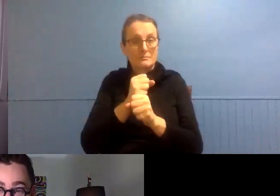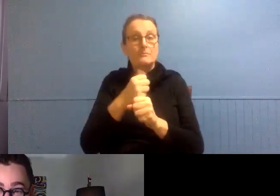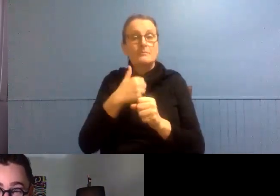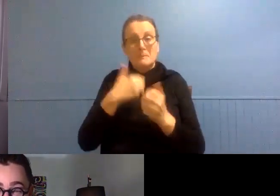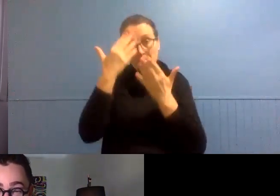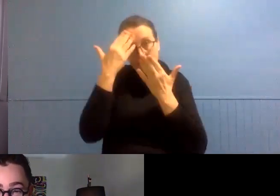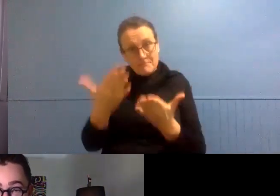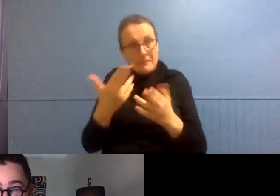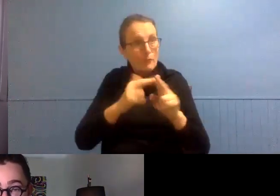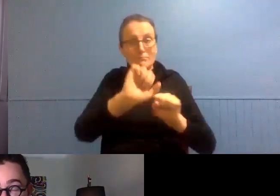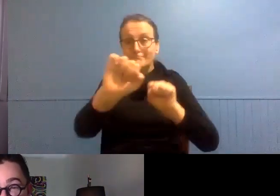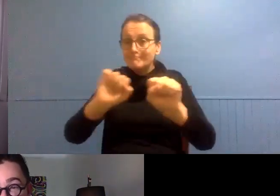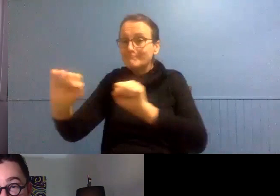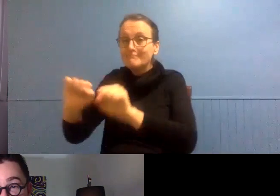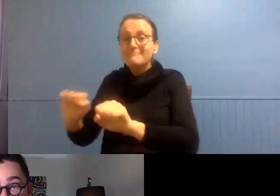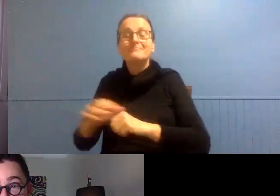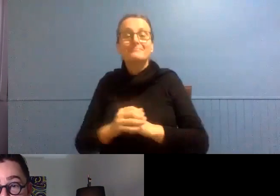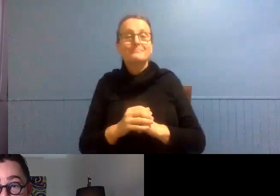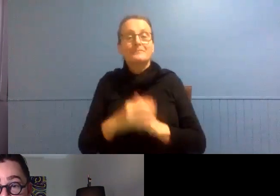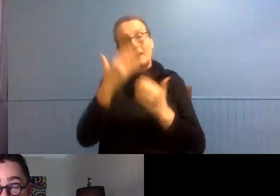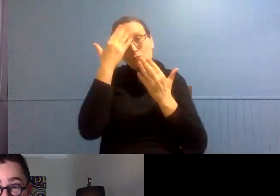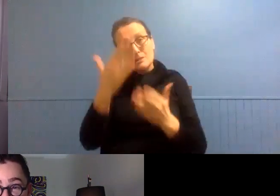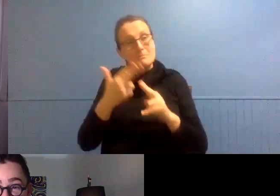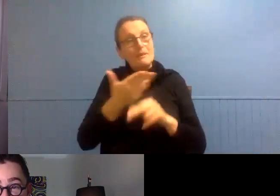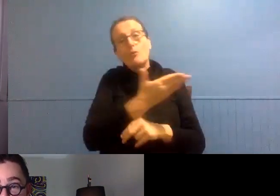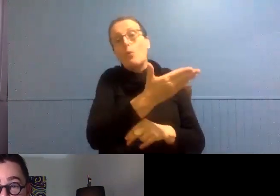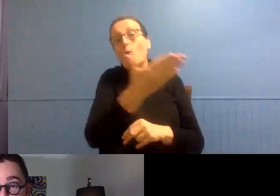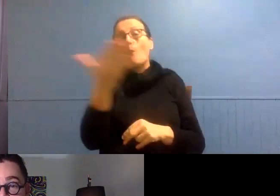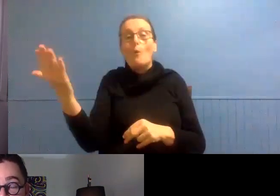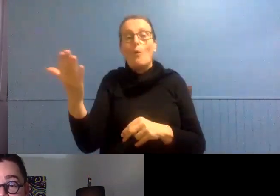countries and my respects goes to all of those countries on behalf of